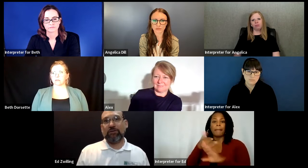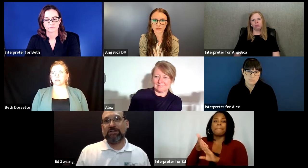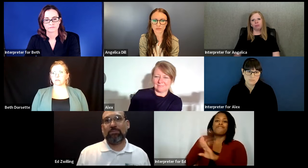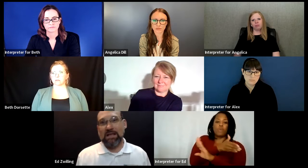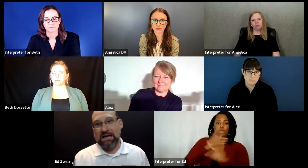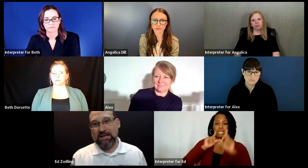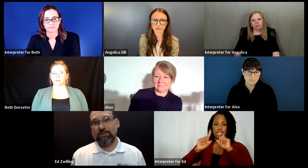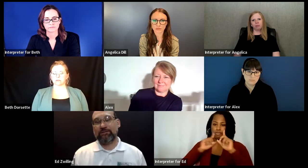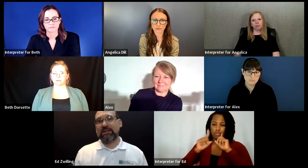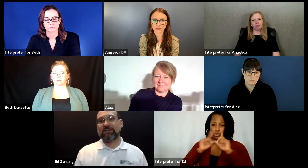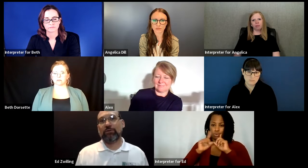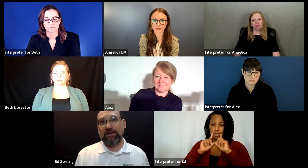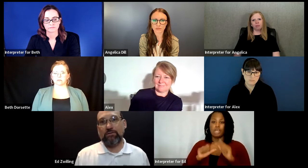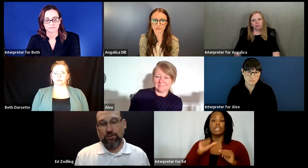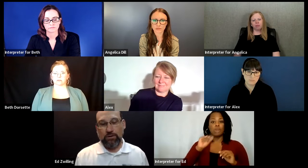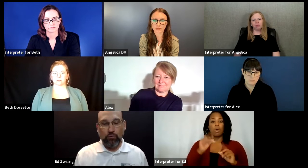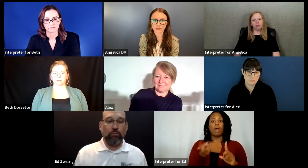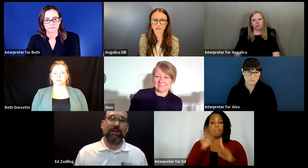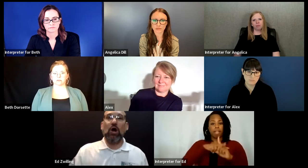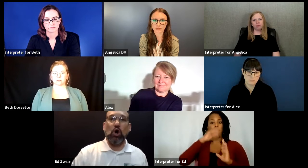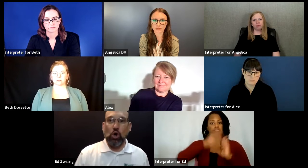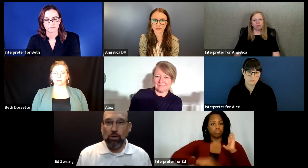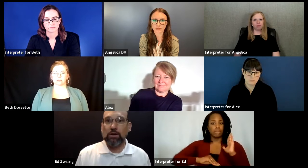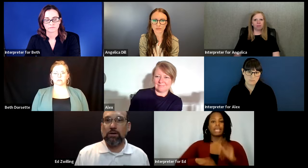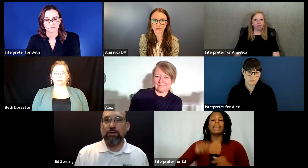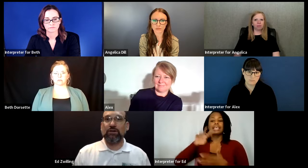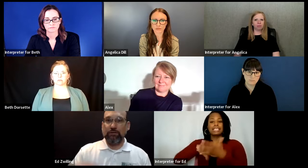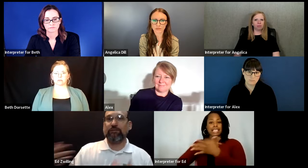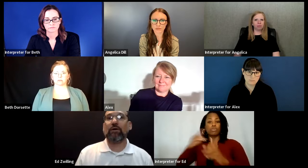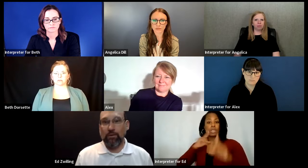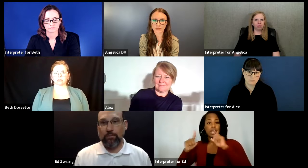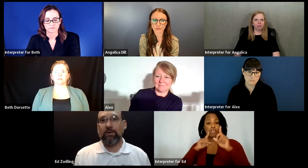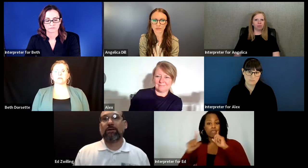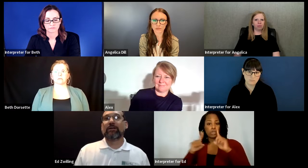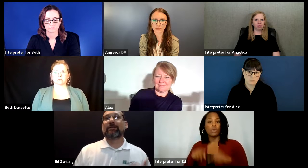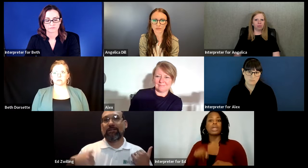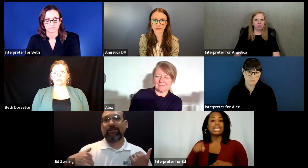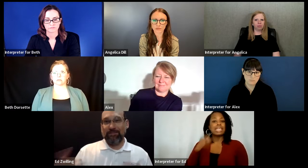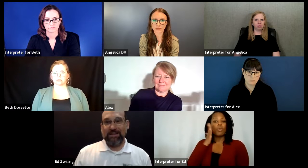So after he's applied and they have scheduled an interview, he'll normally call to confirm